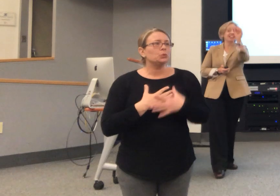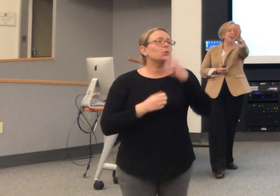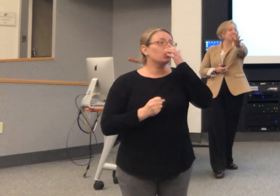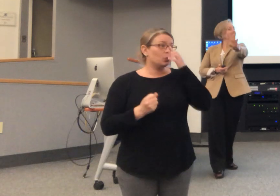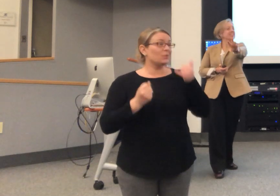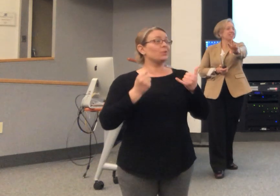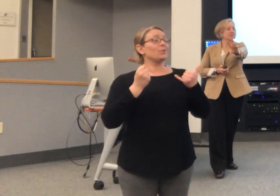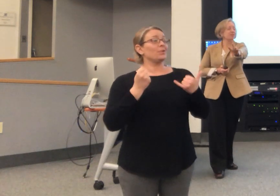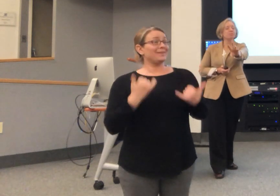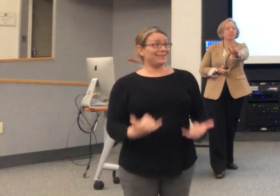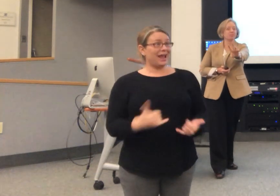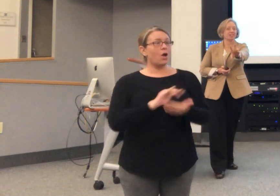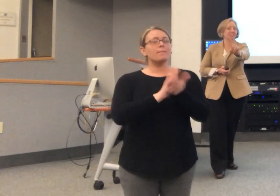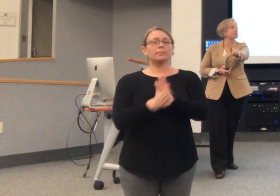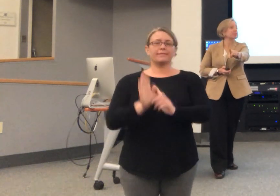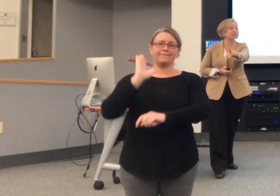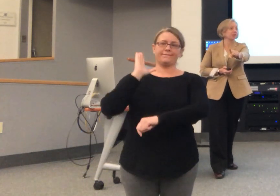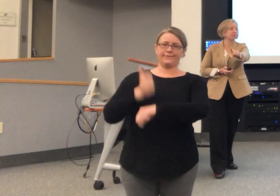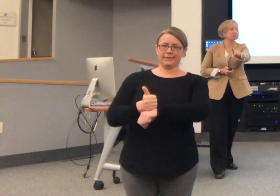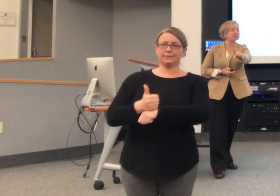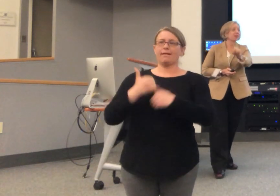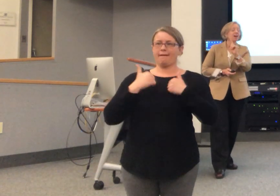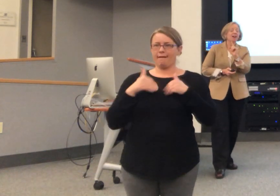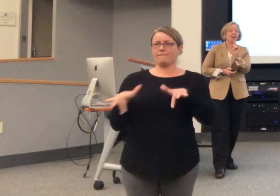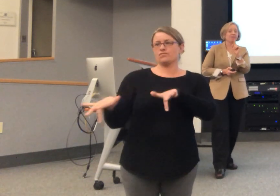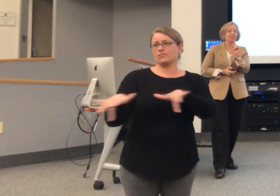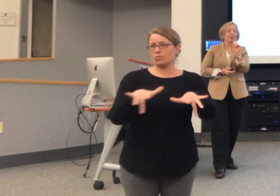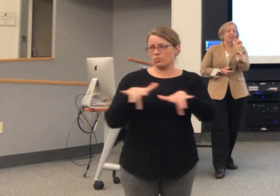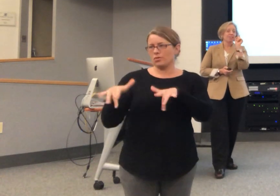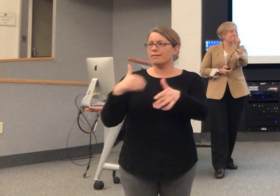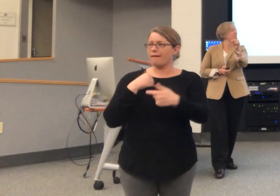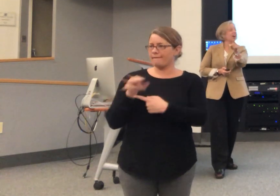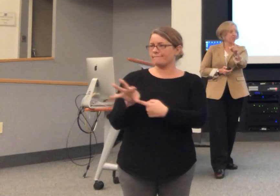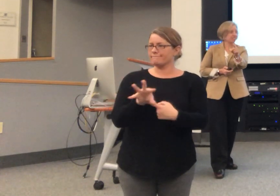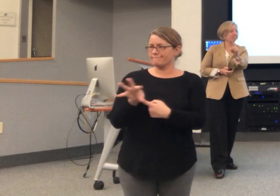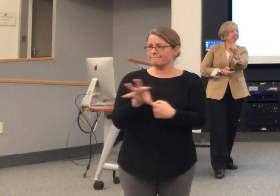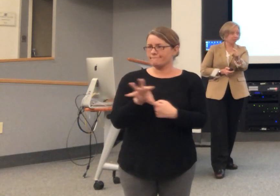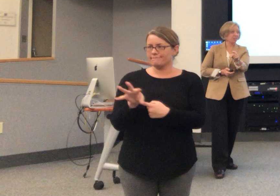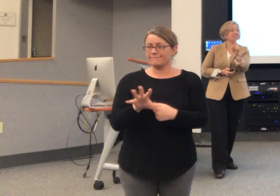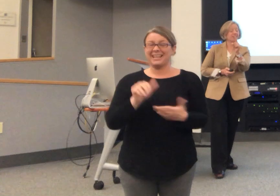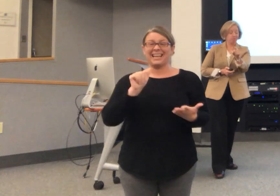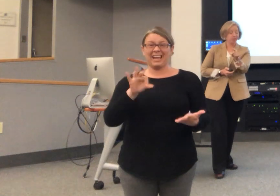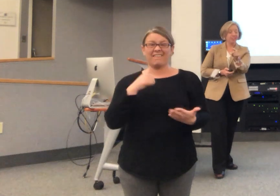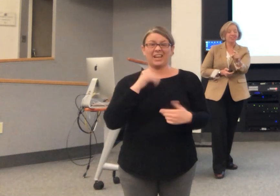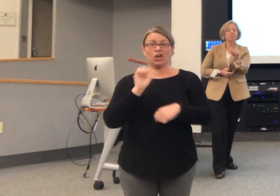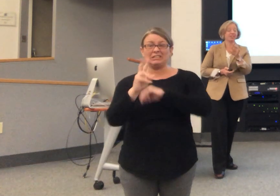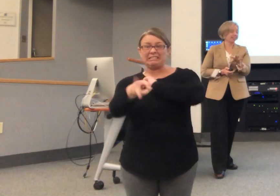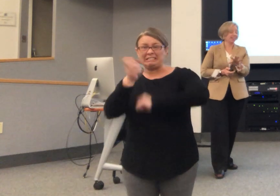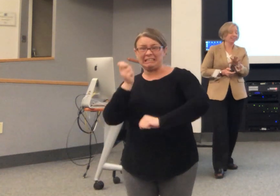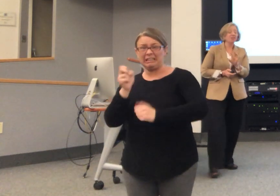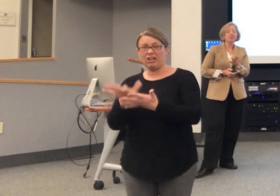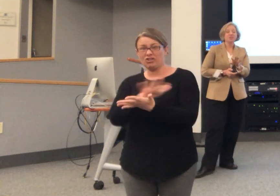Right now it's in a tangible medium of expression. It's been filmed. If I can confiscate that and erase it, I would, but I can't.